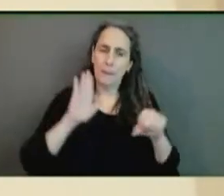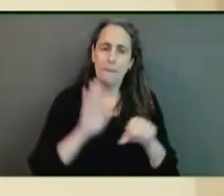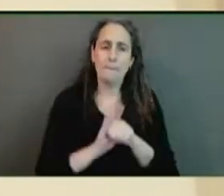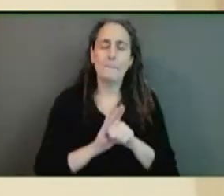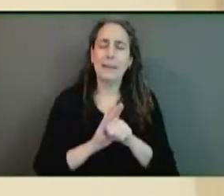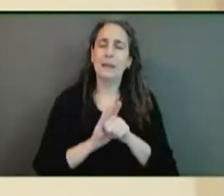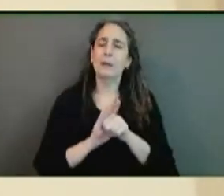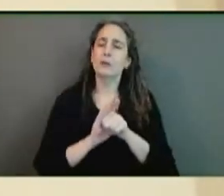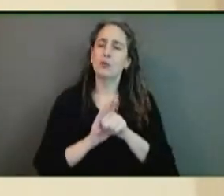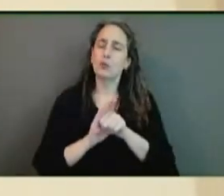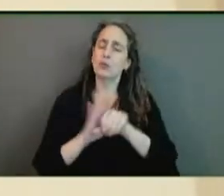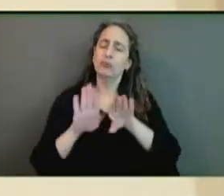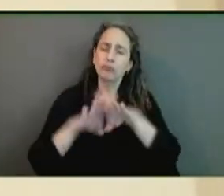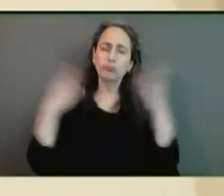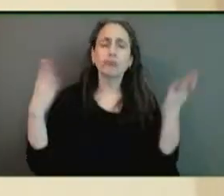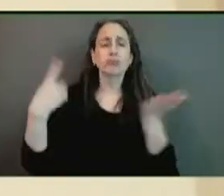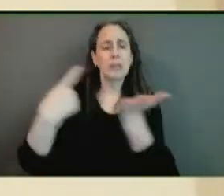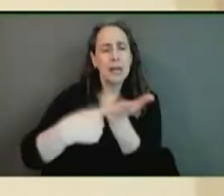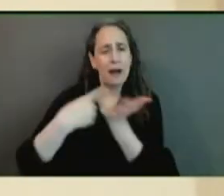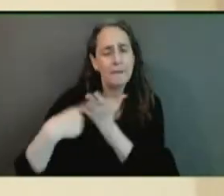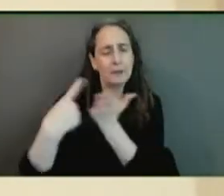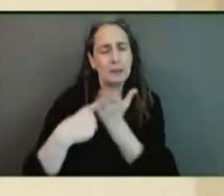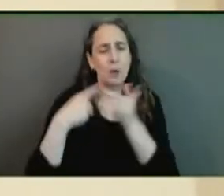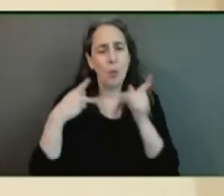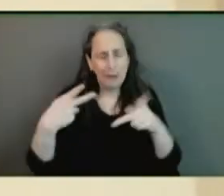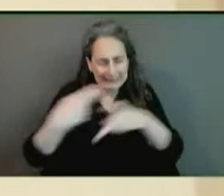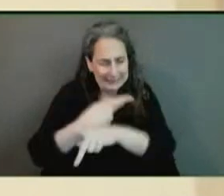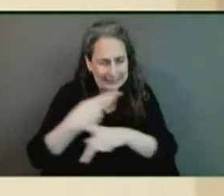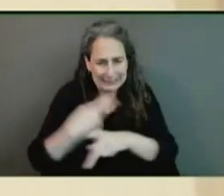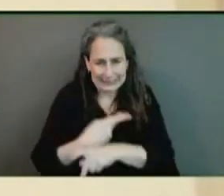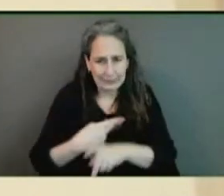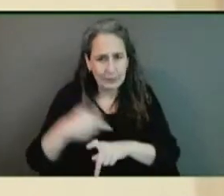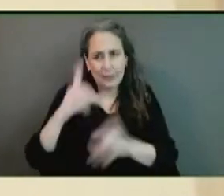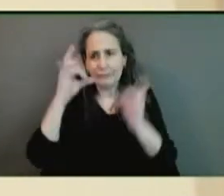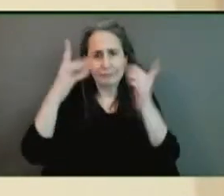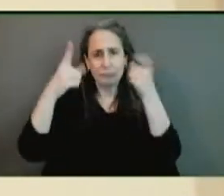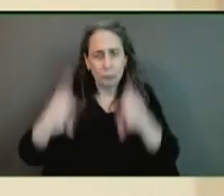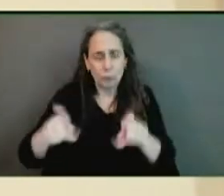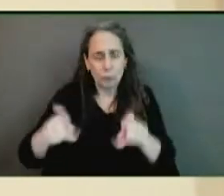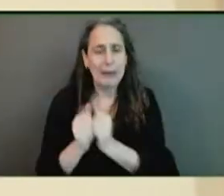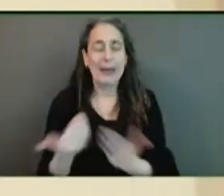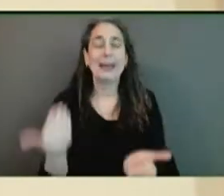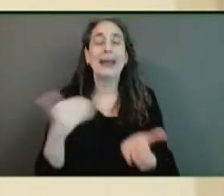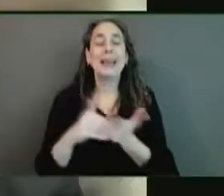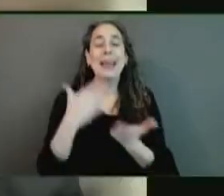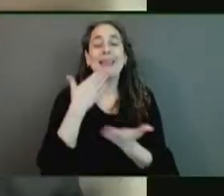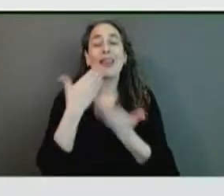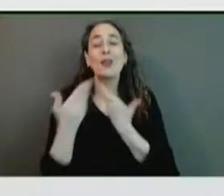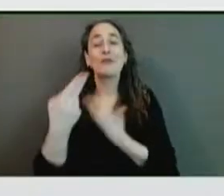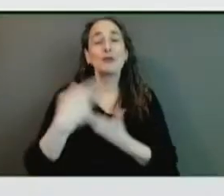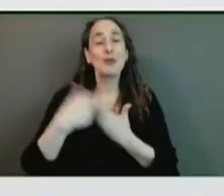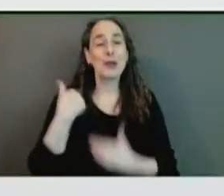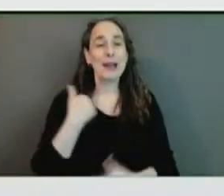The Board of Education is committed to an open conversation. As we navigate